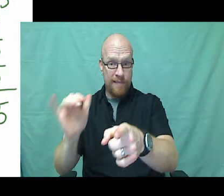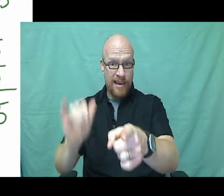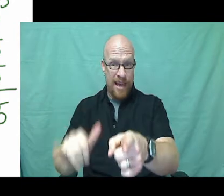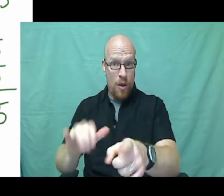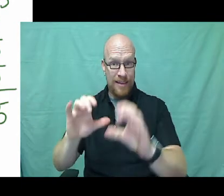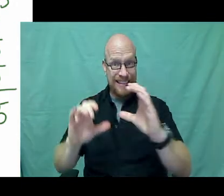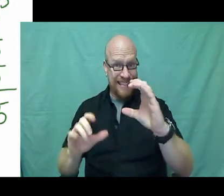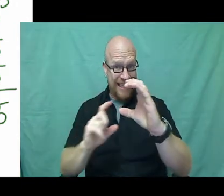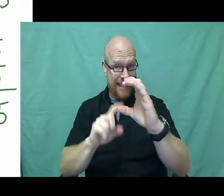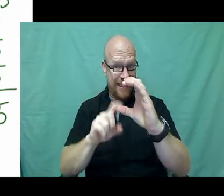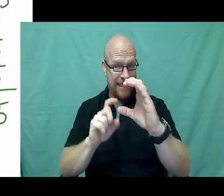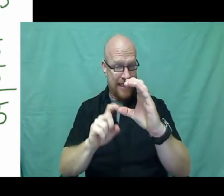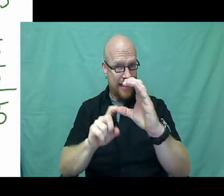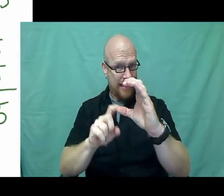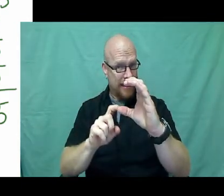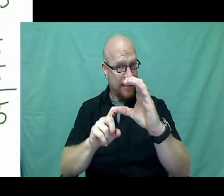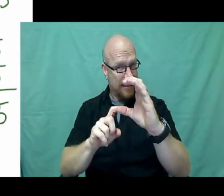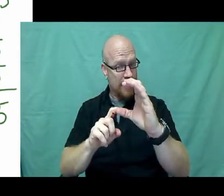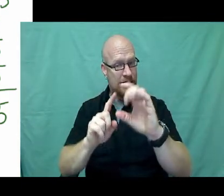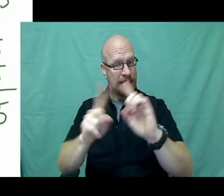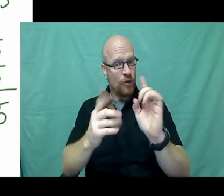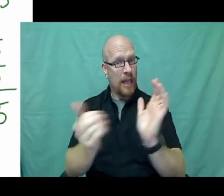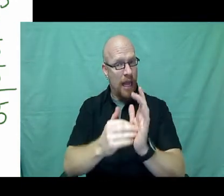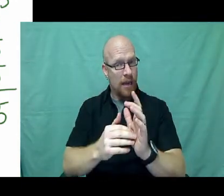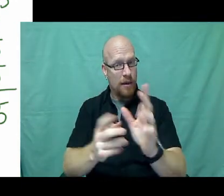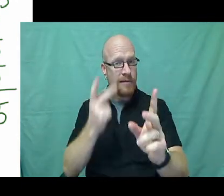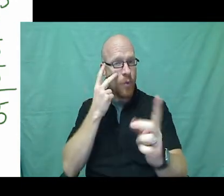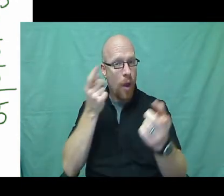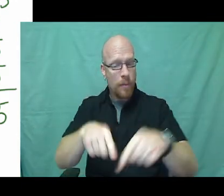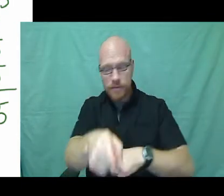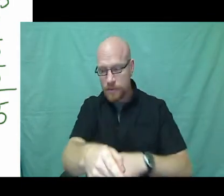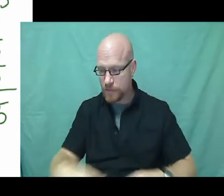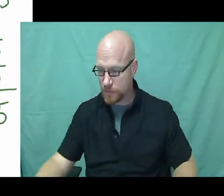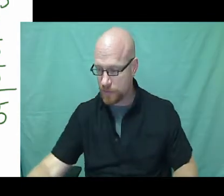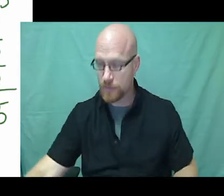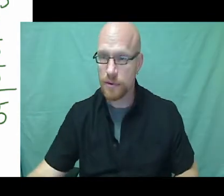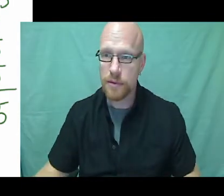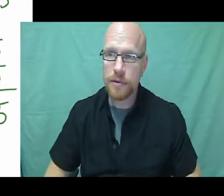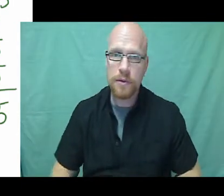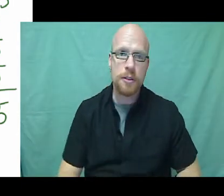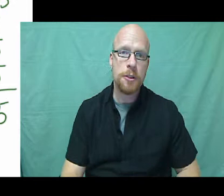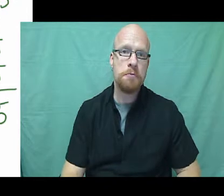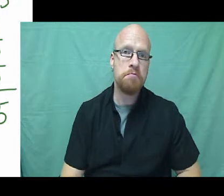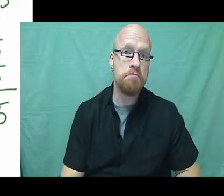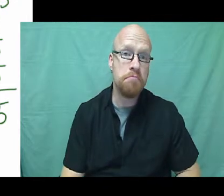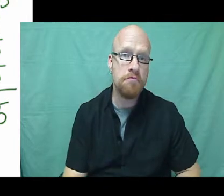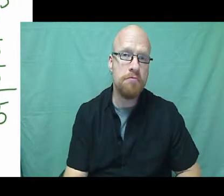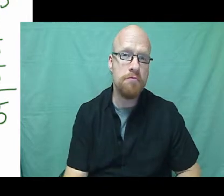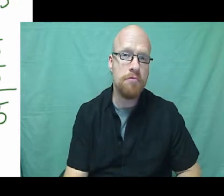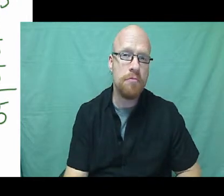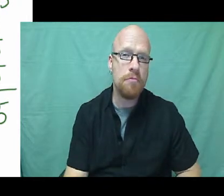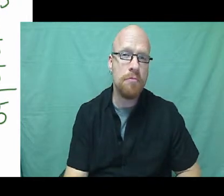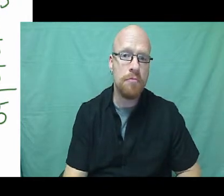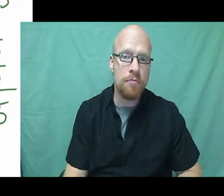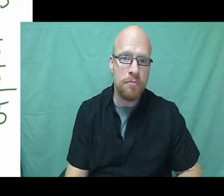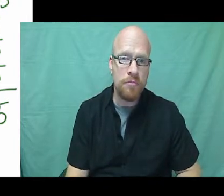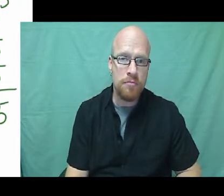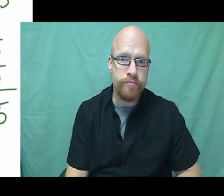And then x to the 20th. Now, example c is still a little different again.